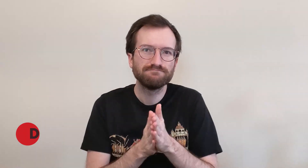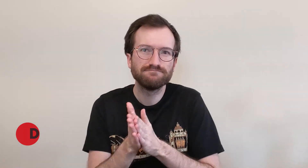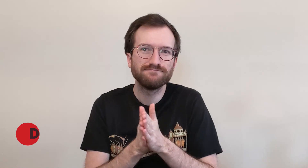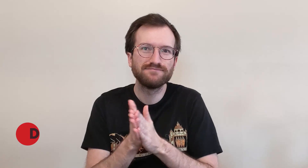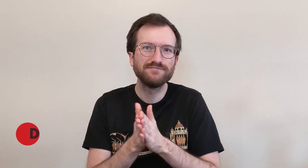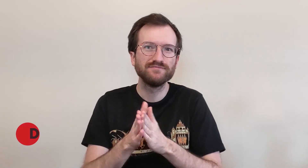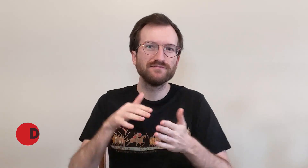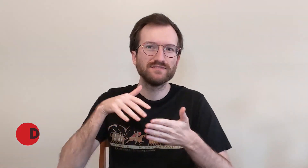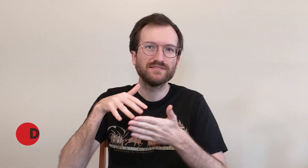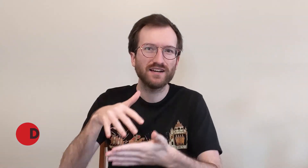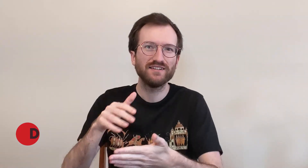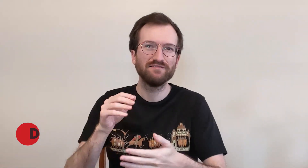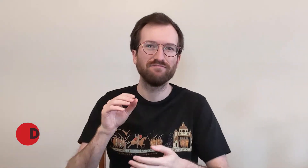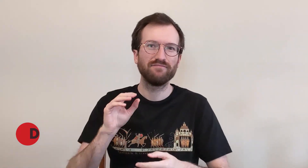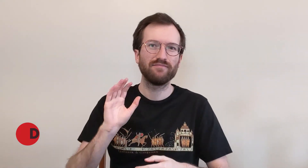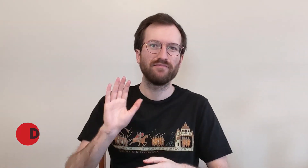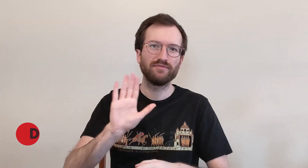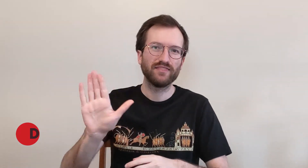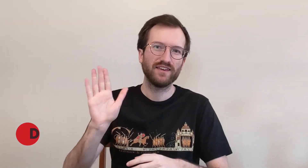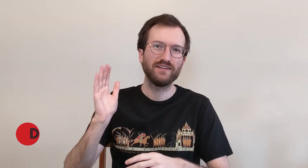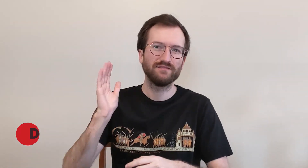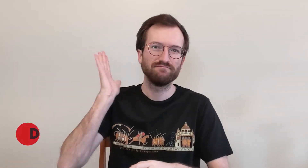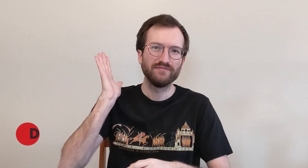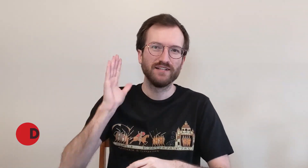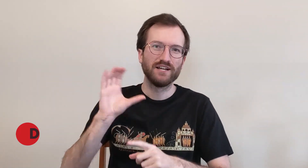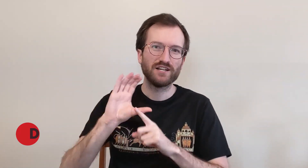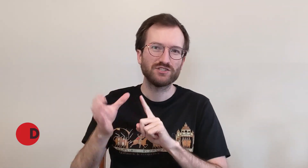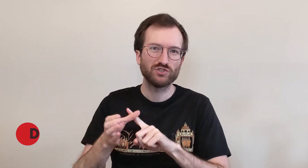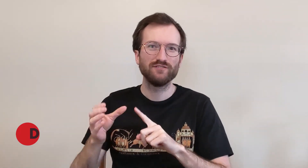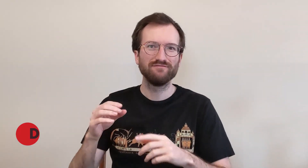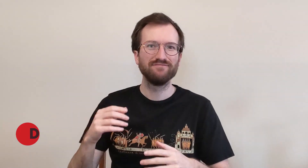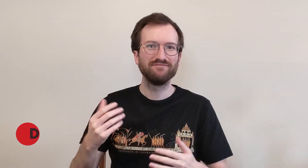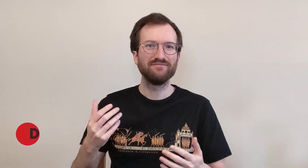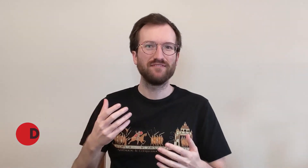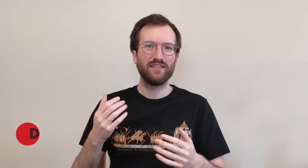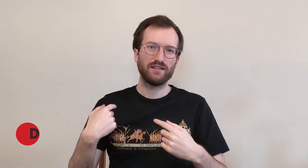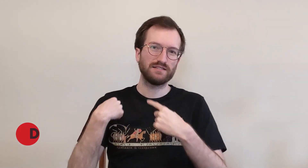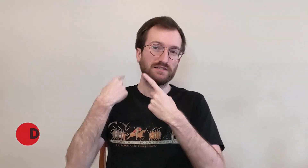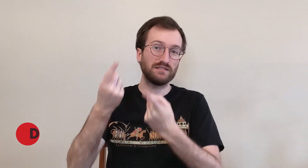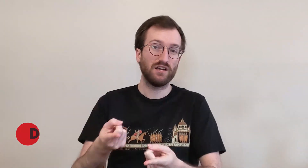to be enthusiastic about studying their past cultures.